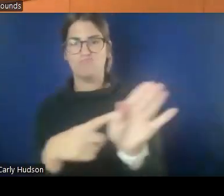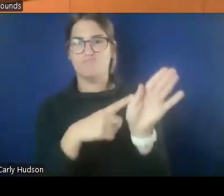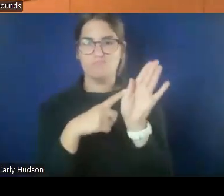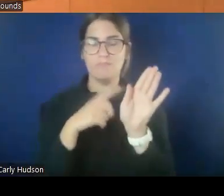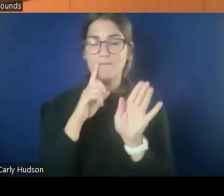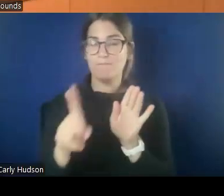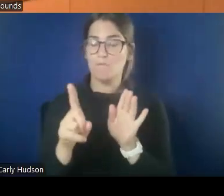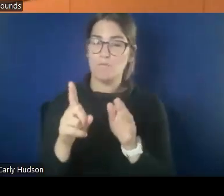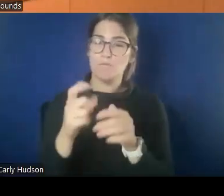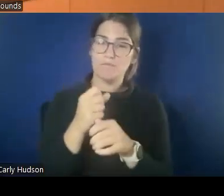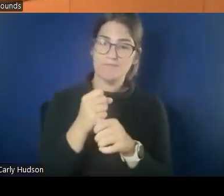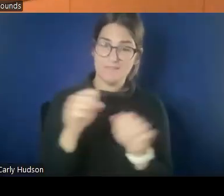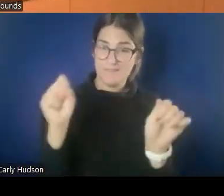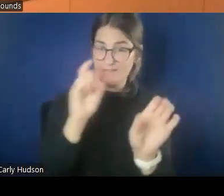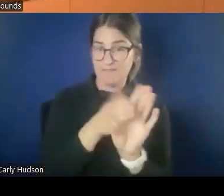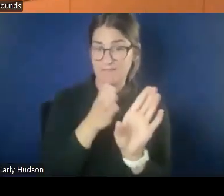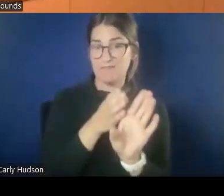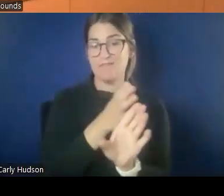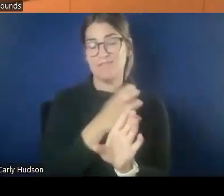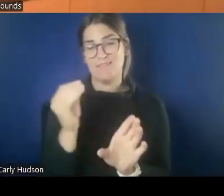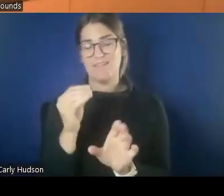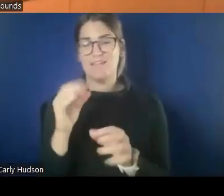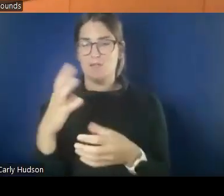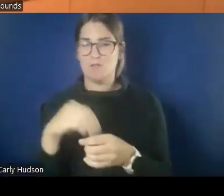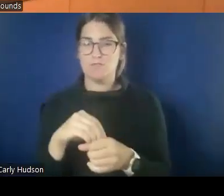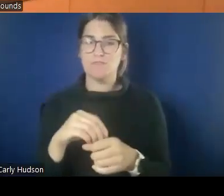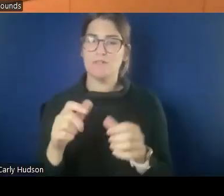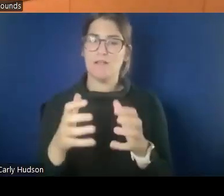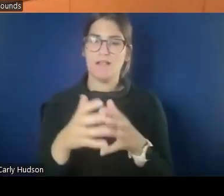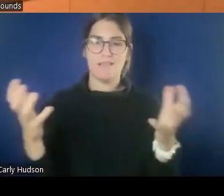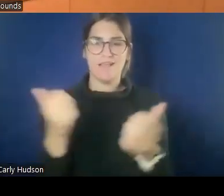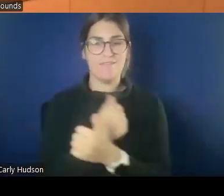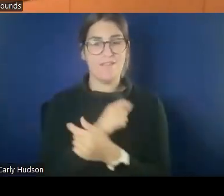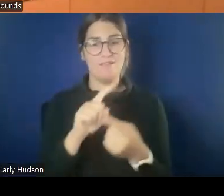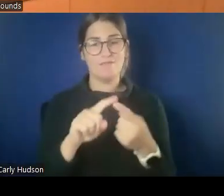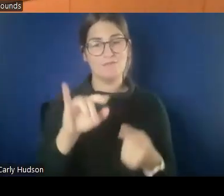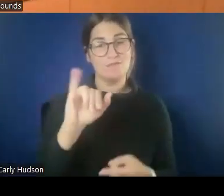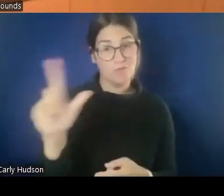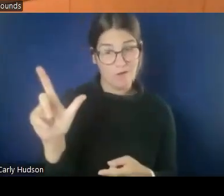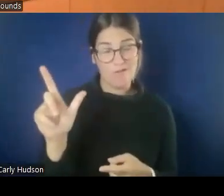and inclusion much love to y'all as you continue on this important Journey for yourselves and for